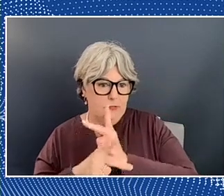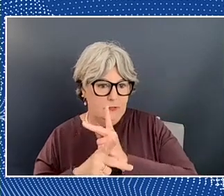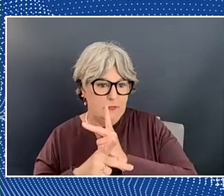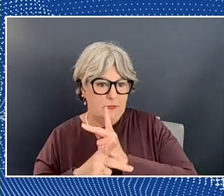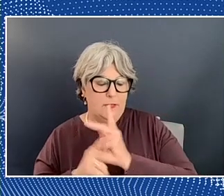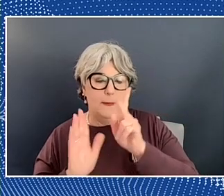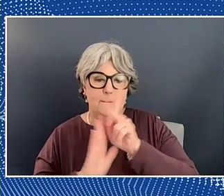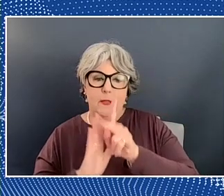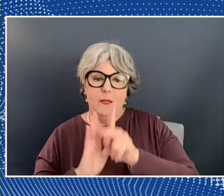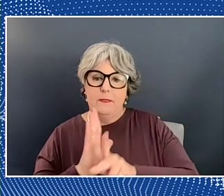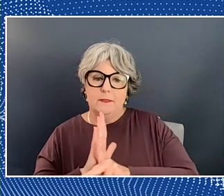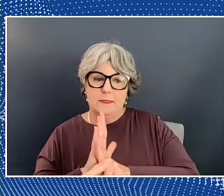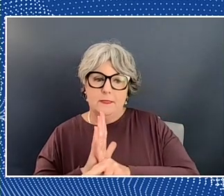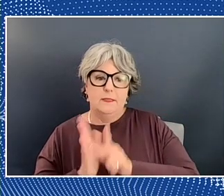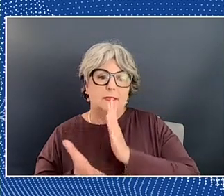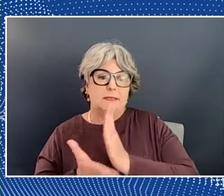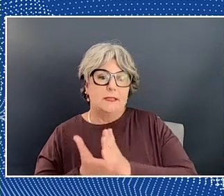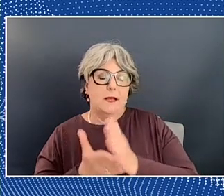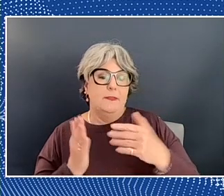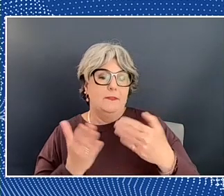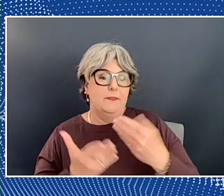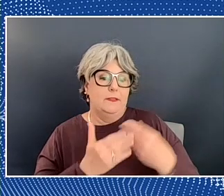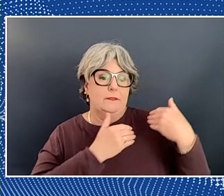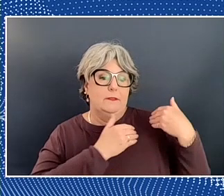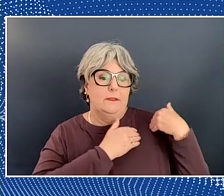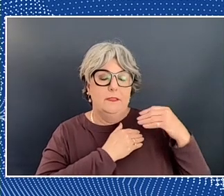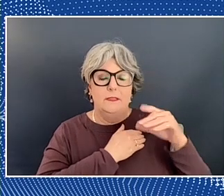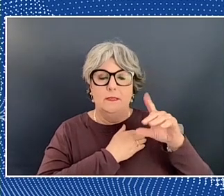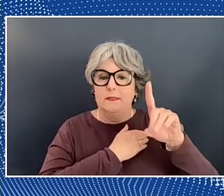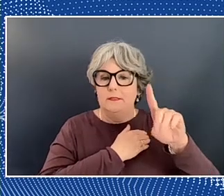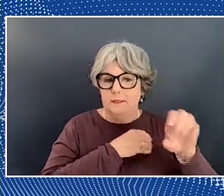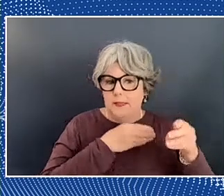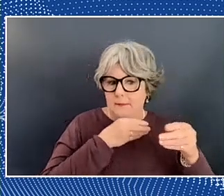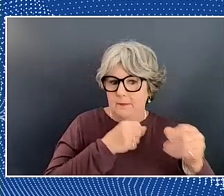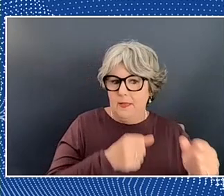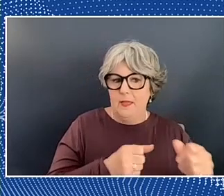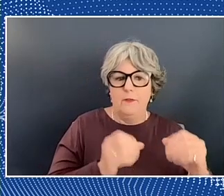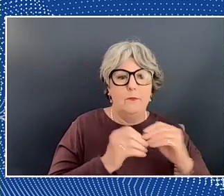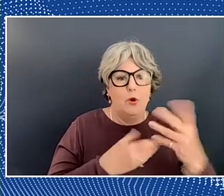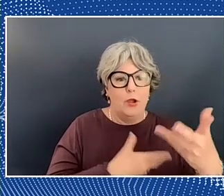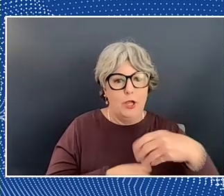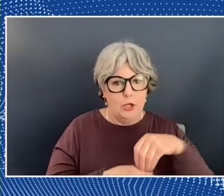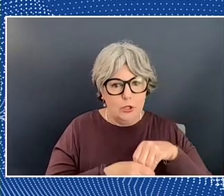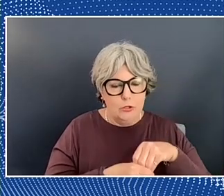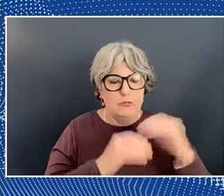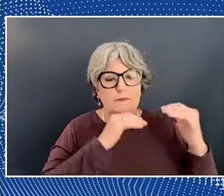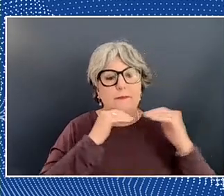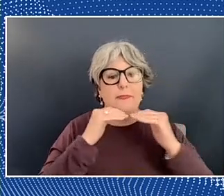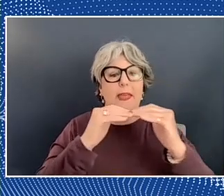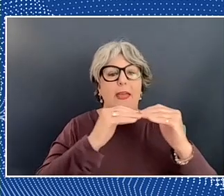this financial burden, the Department can pave the way for a more inclusive and equitable educational system.